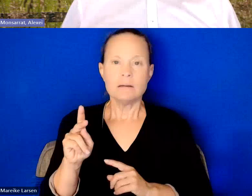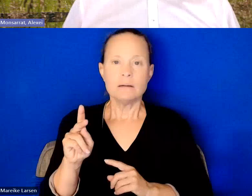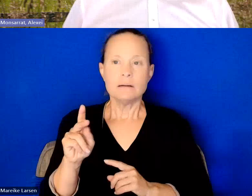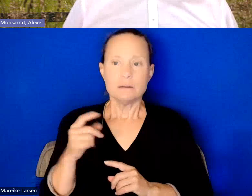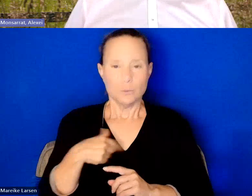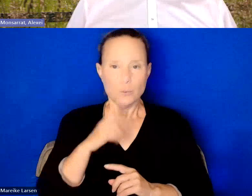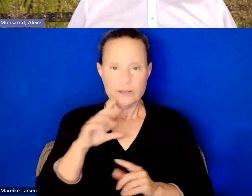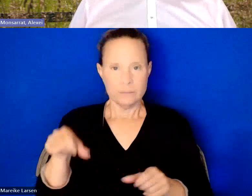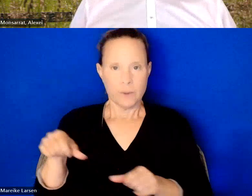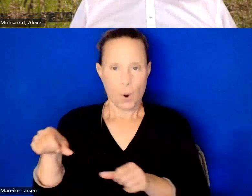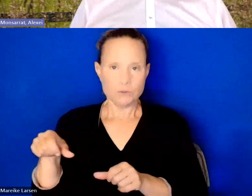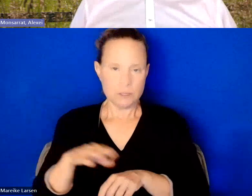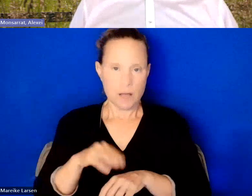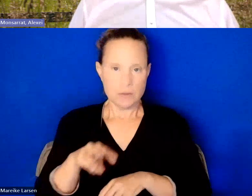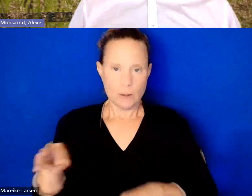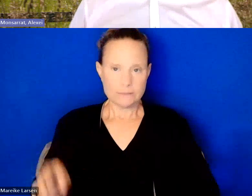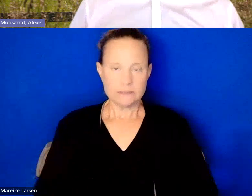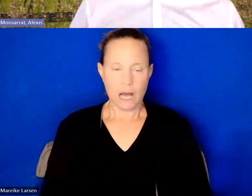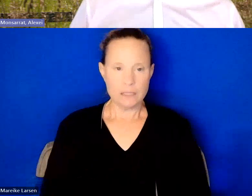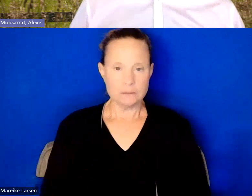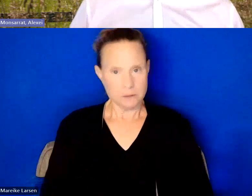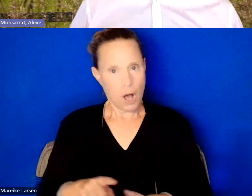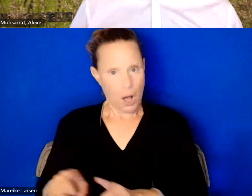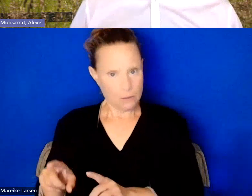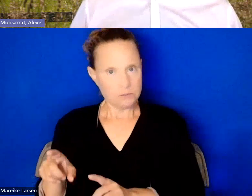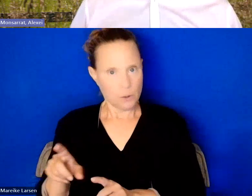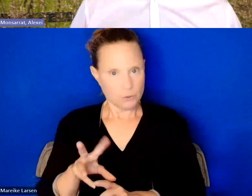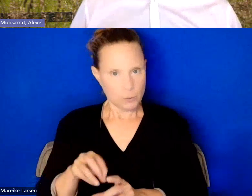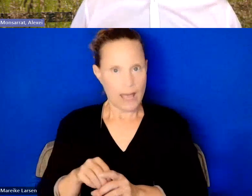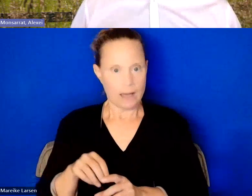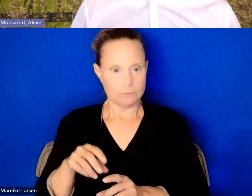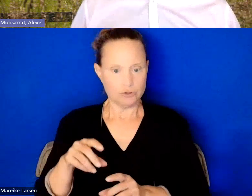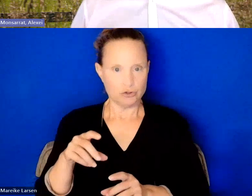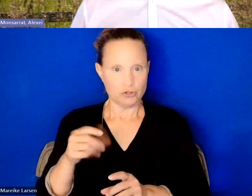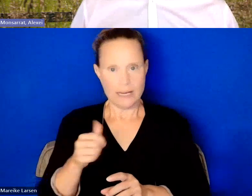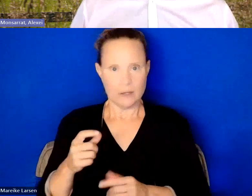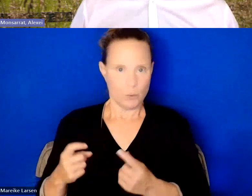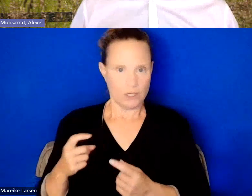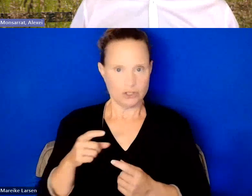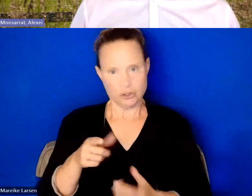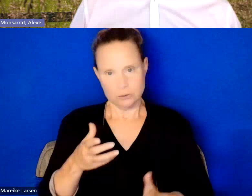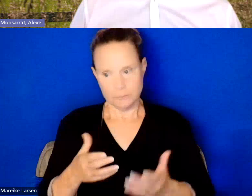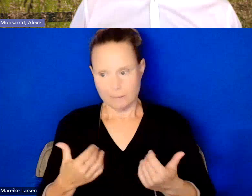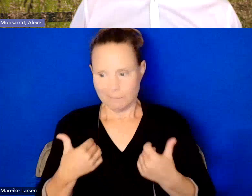That we have put up there. Also, to capture any questions that you might have.